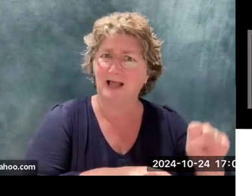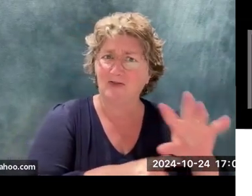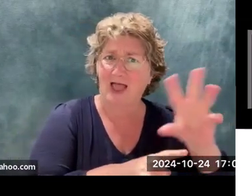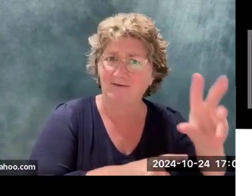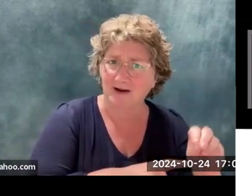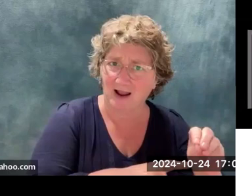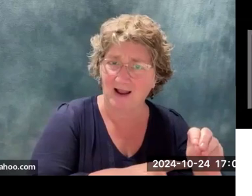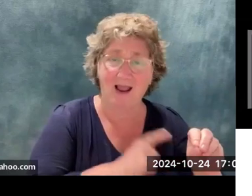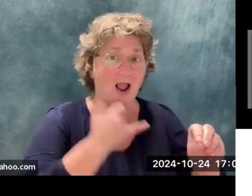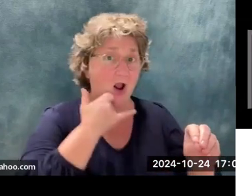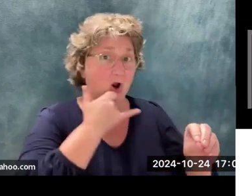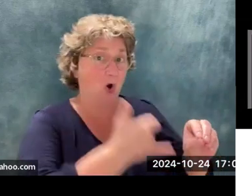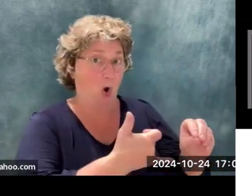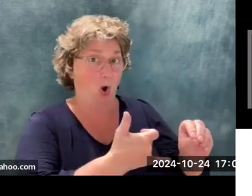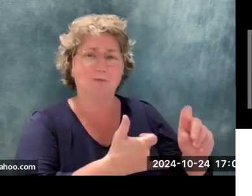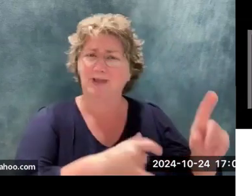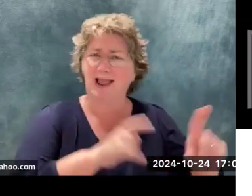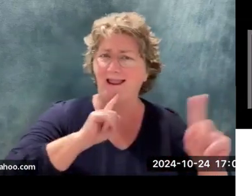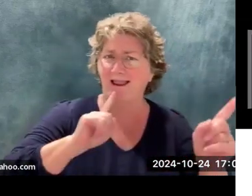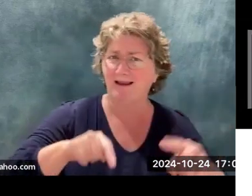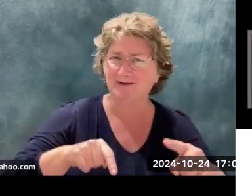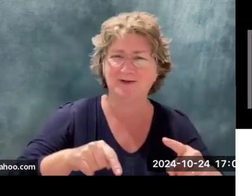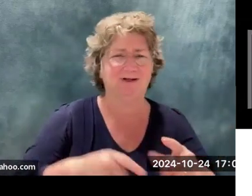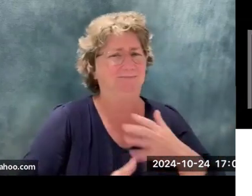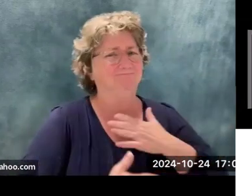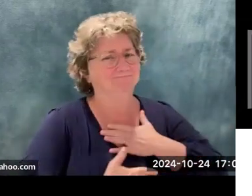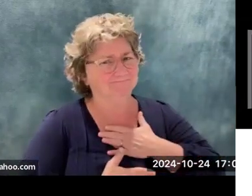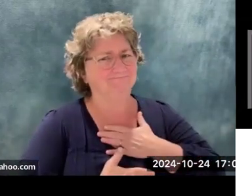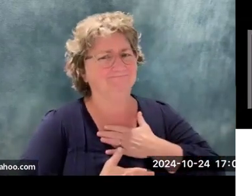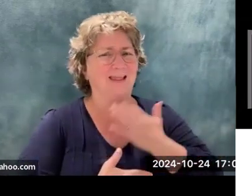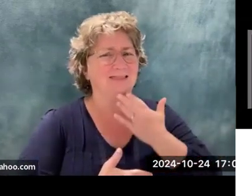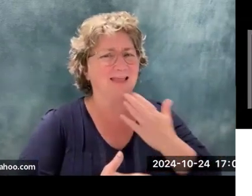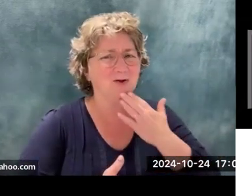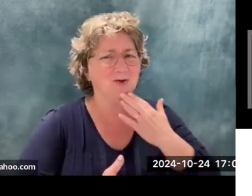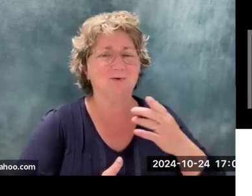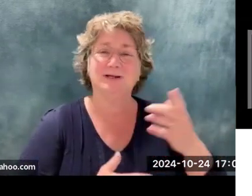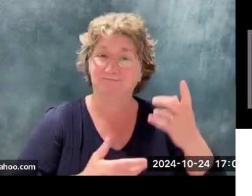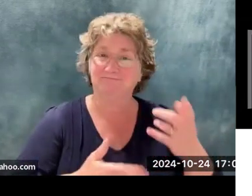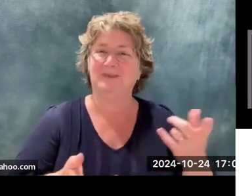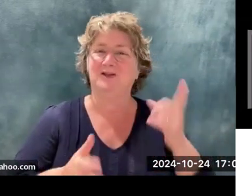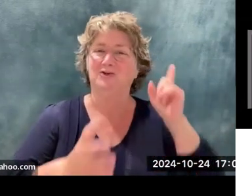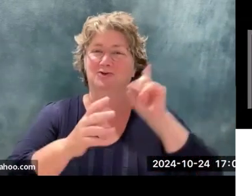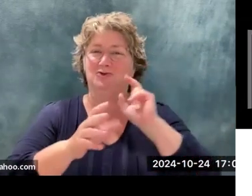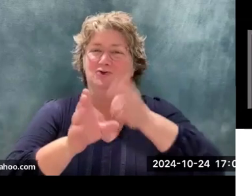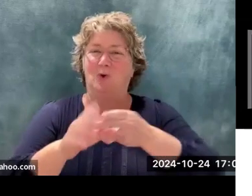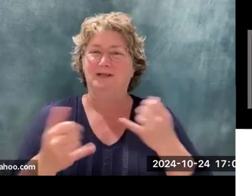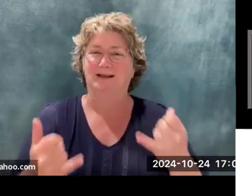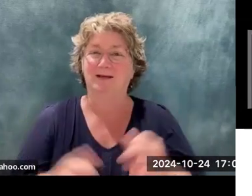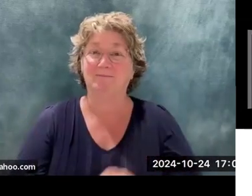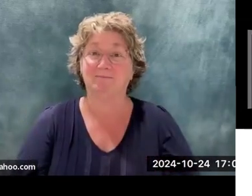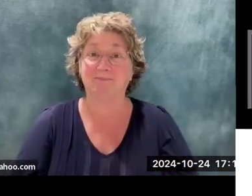he did and he's here with us tonight. In addition, he enjoys tennis and jogging and is married